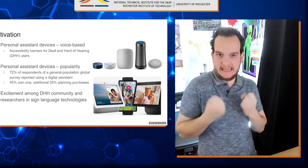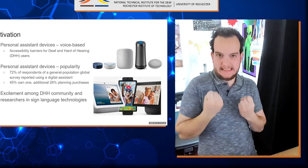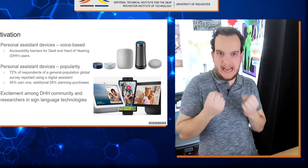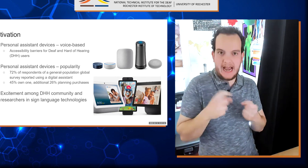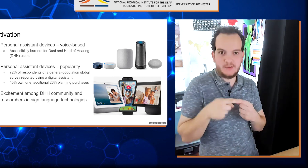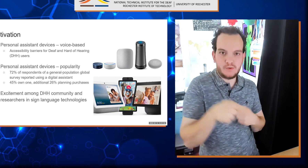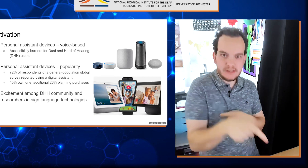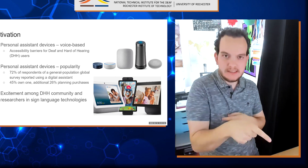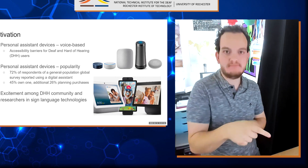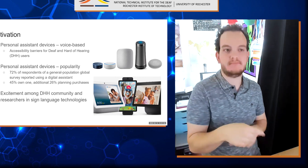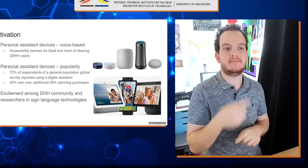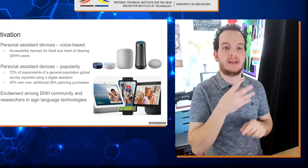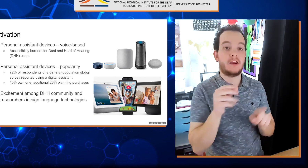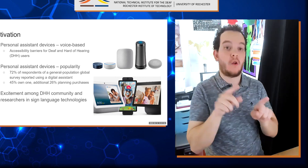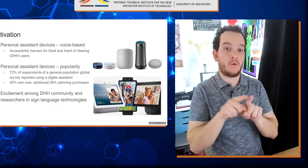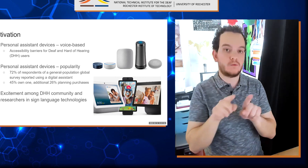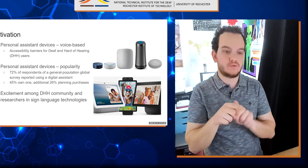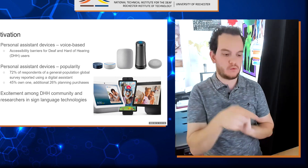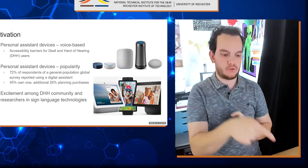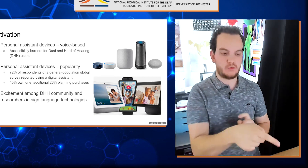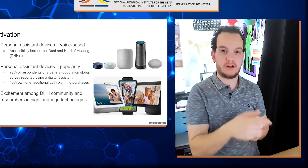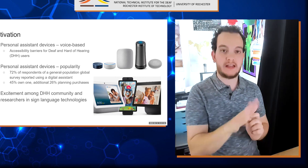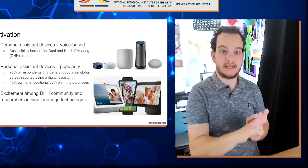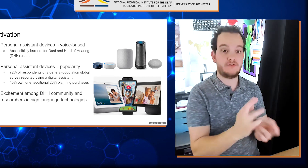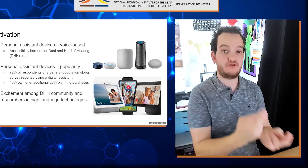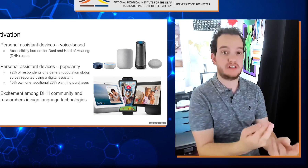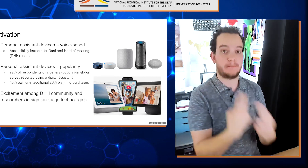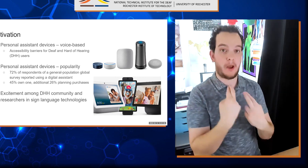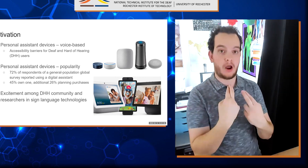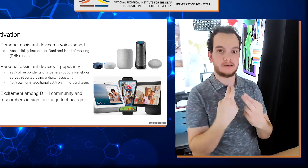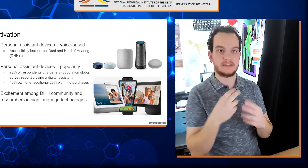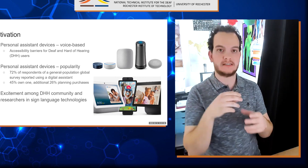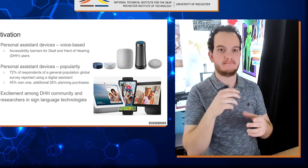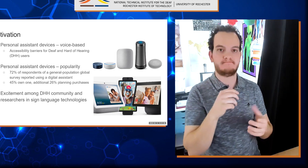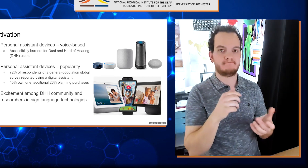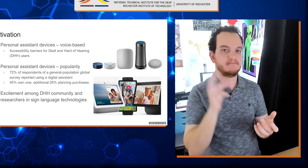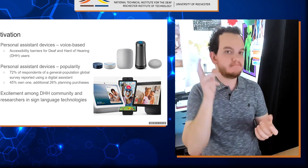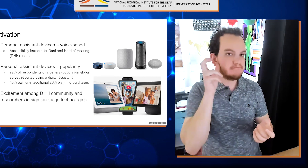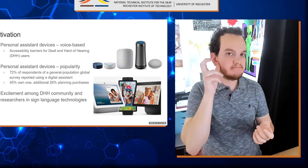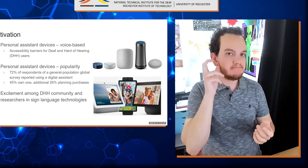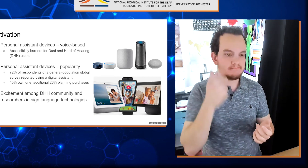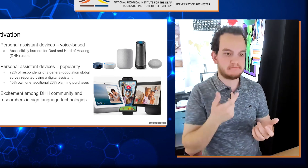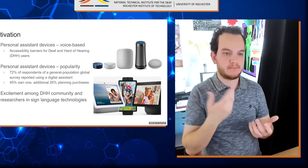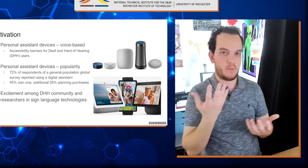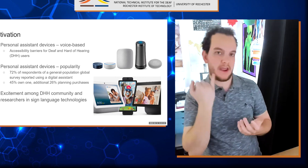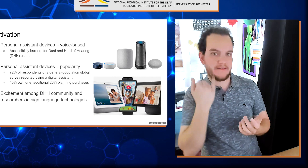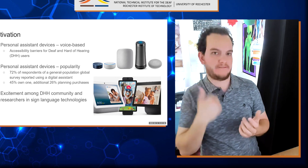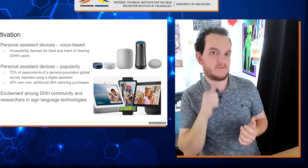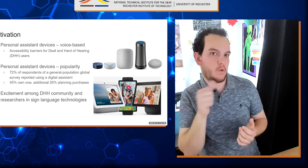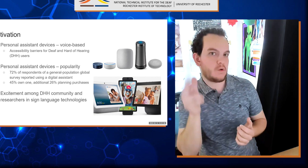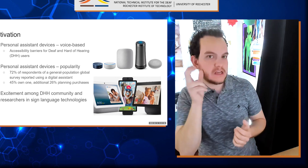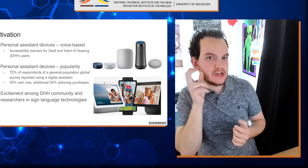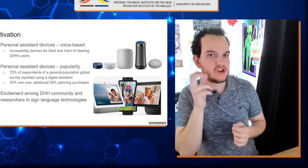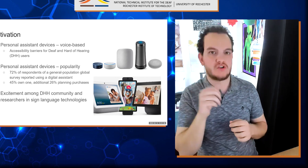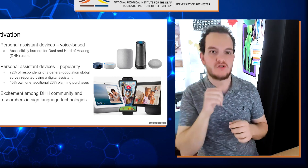because they don't have the ability to understand sign-language input.